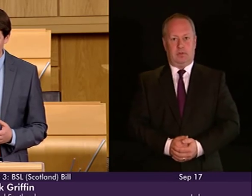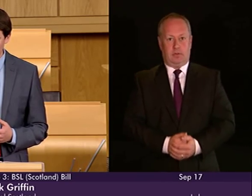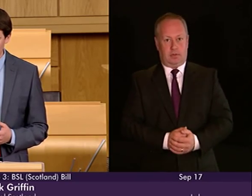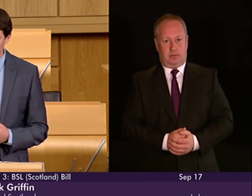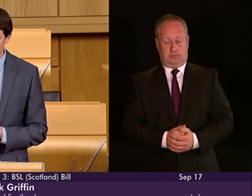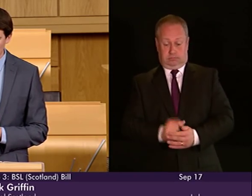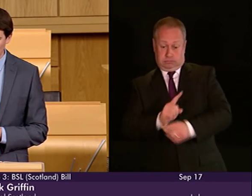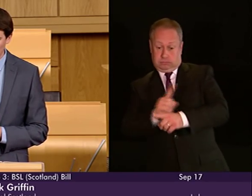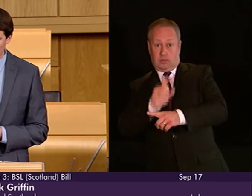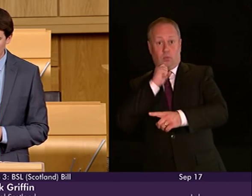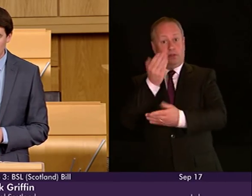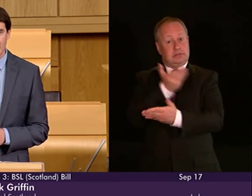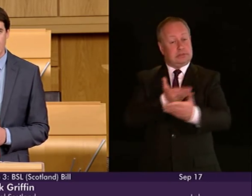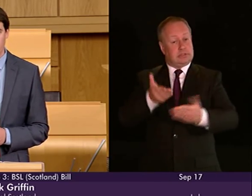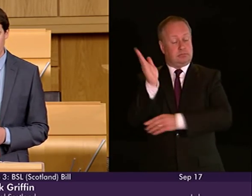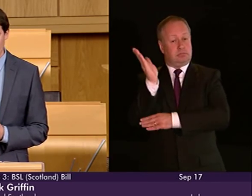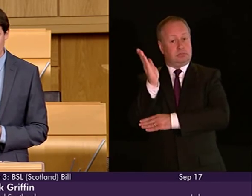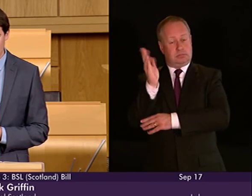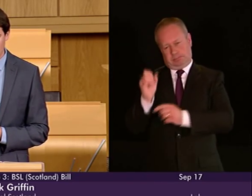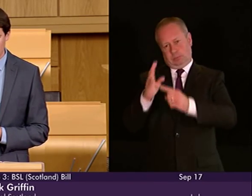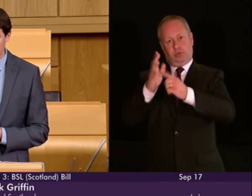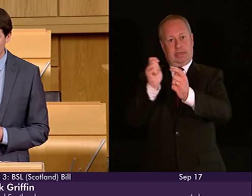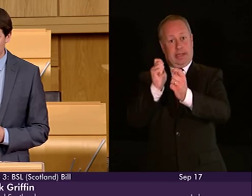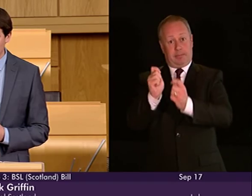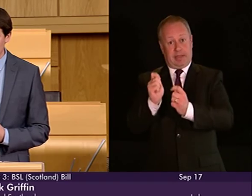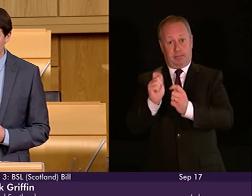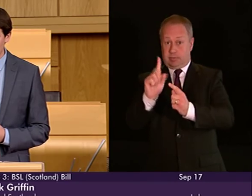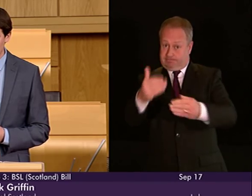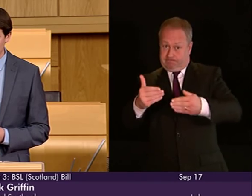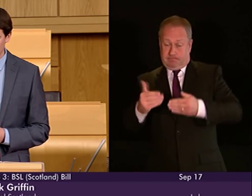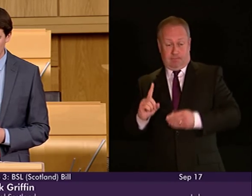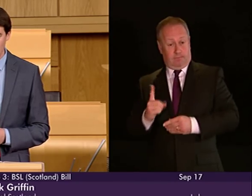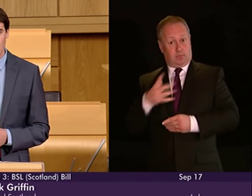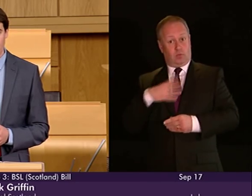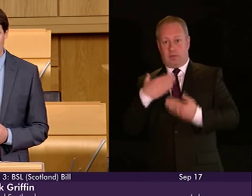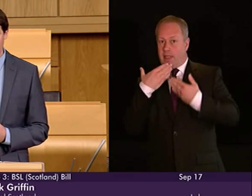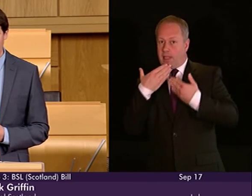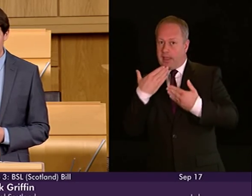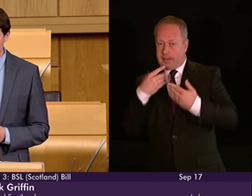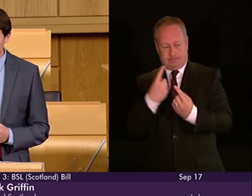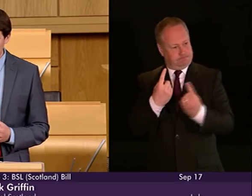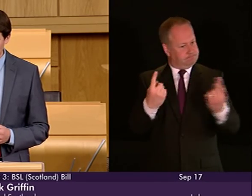bill that were agreed to at stage 2, I would like to put on the record my thanks to a number of people who have helped shape and